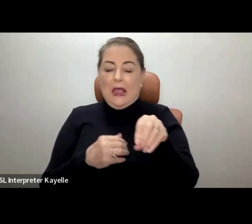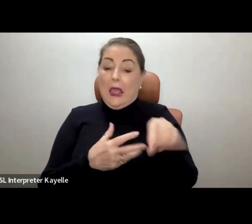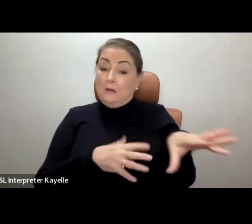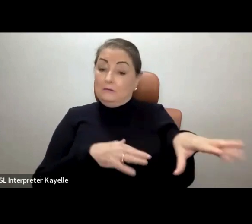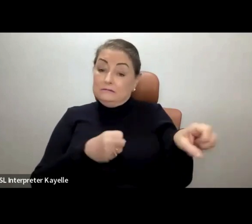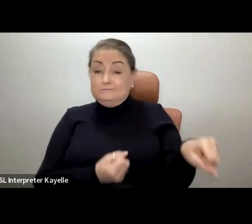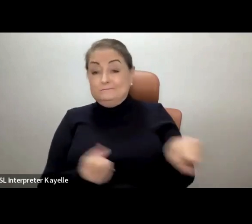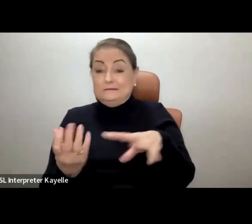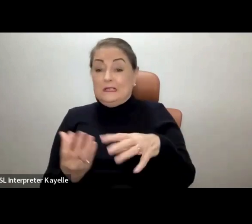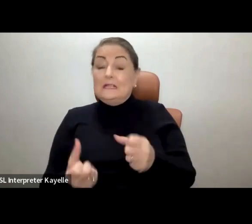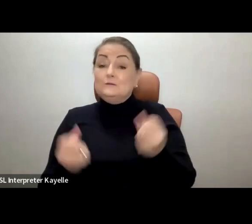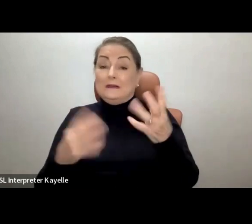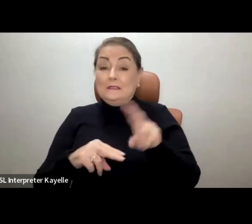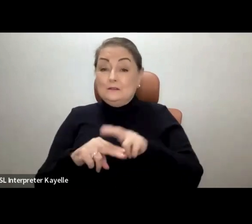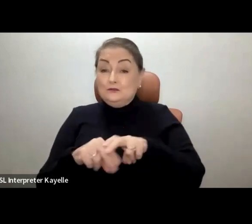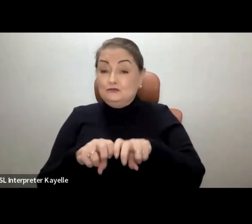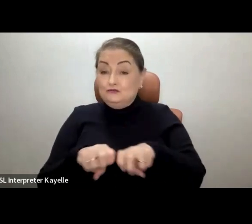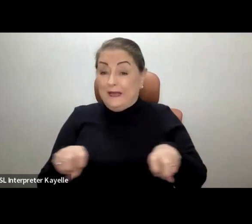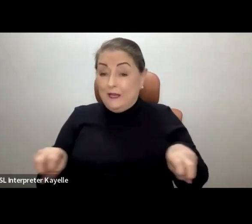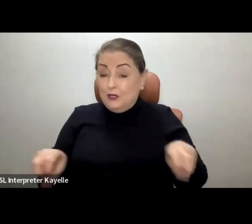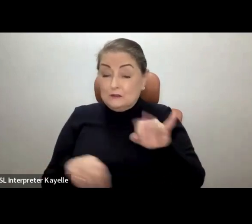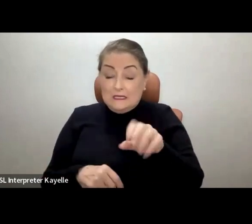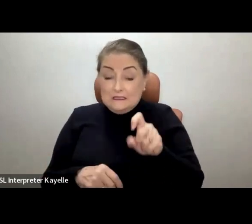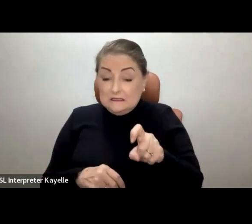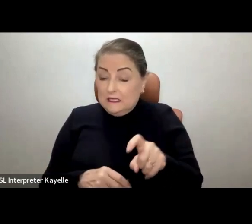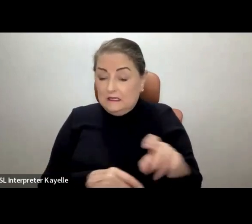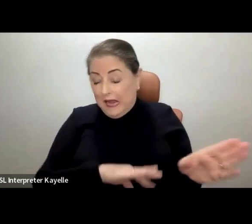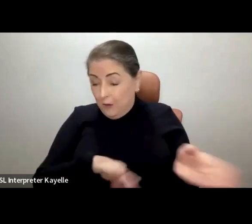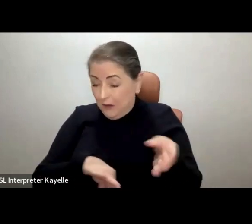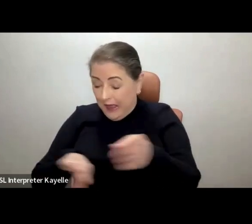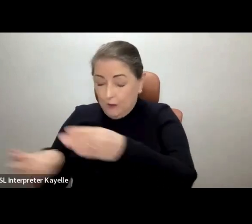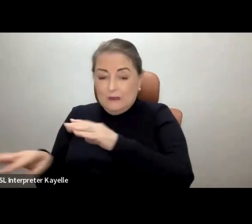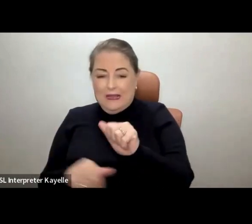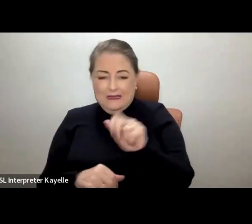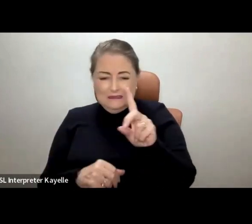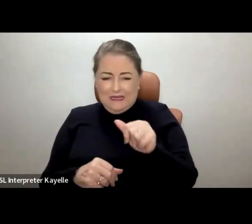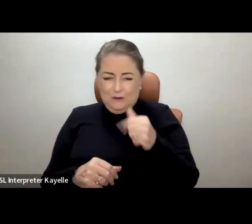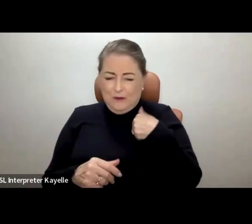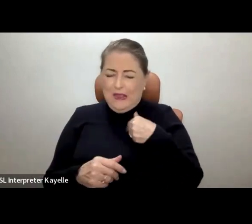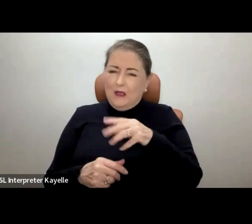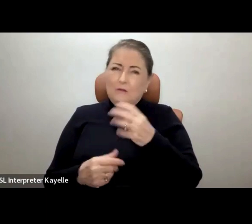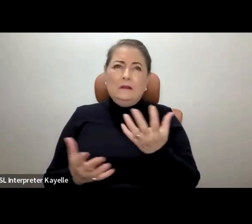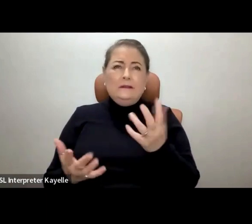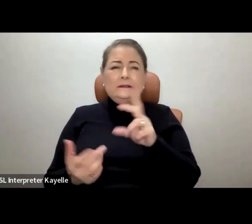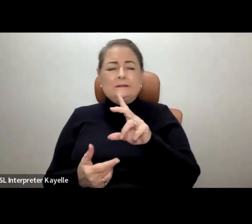In our screenings, we get dozens, I think the ADA, I'm trying to remember the percentage that they require for